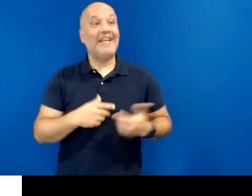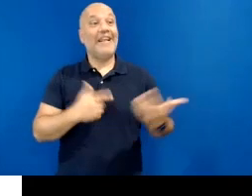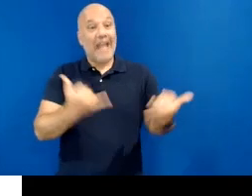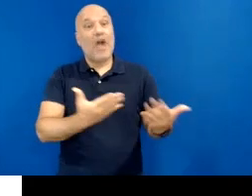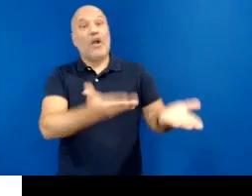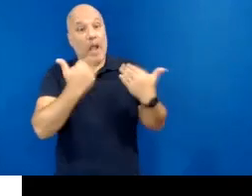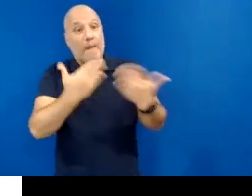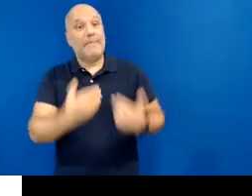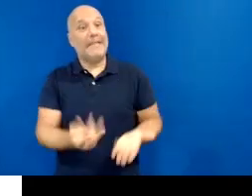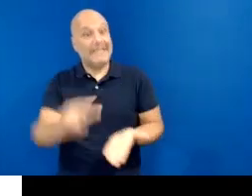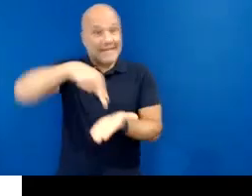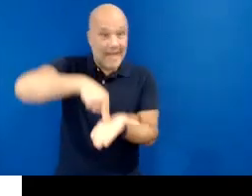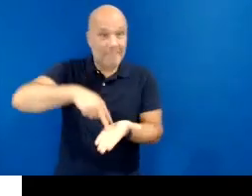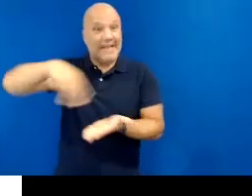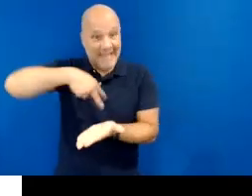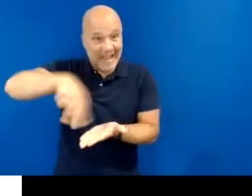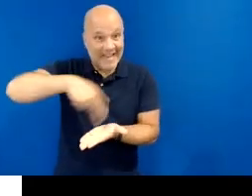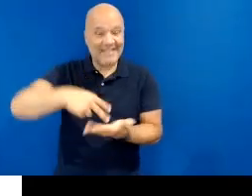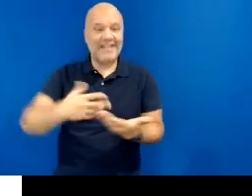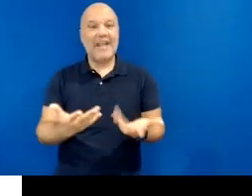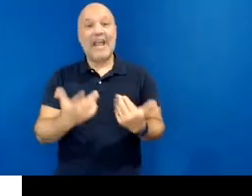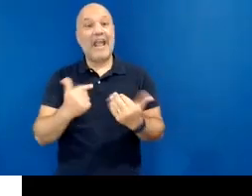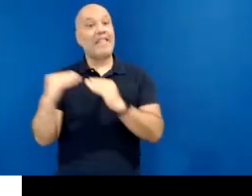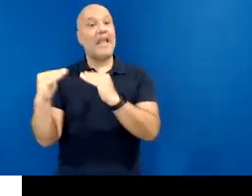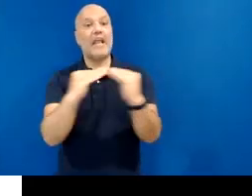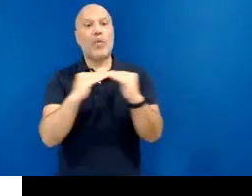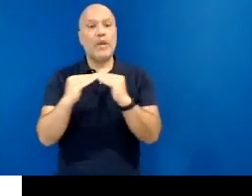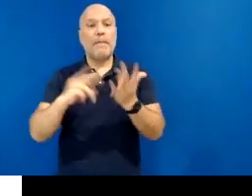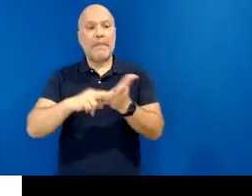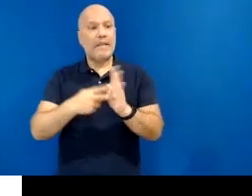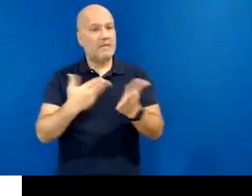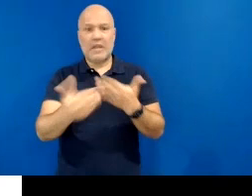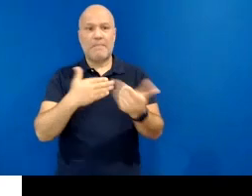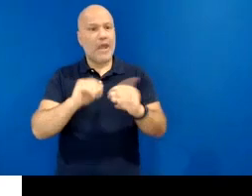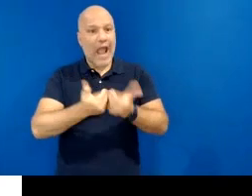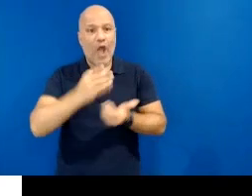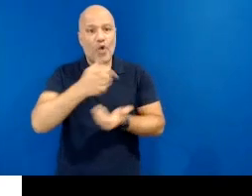in terms of however they can dance. So it's kind of an interesting way to think about it.